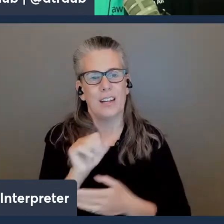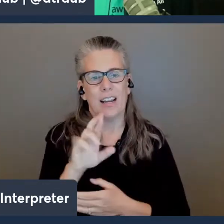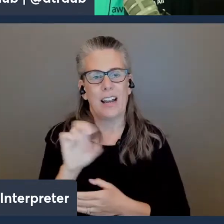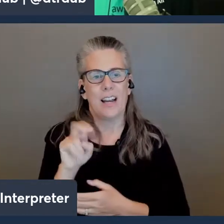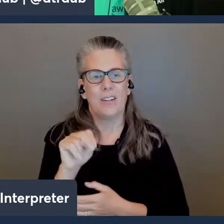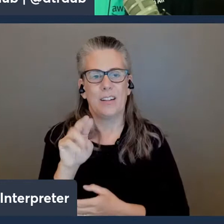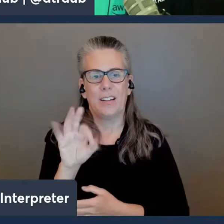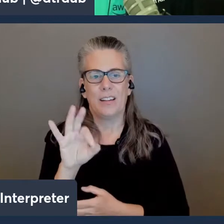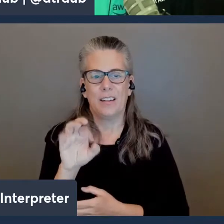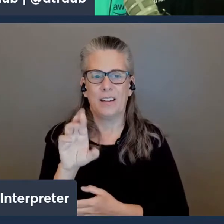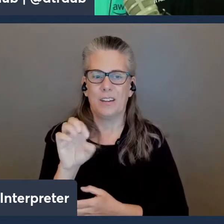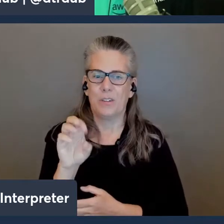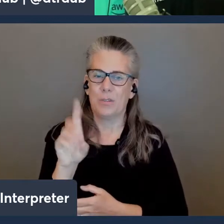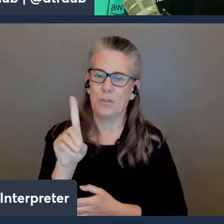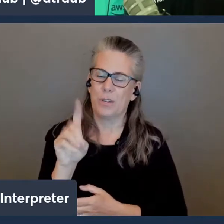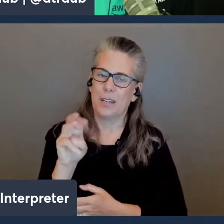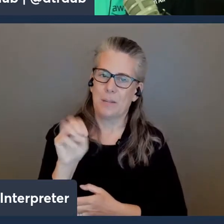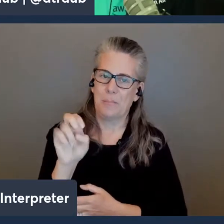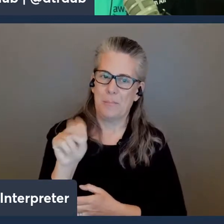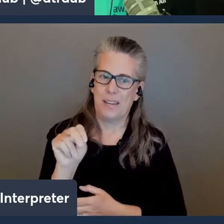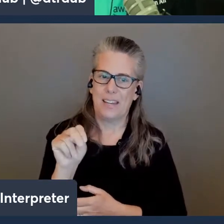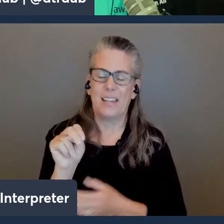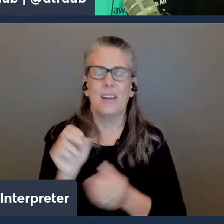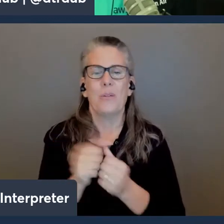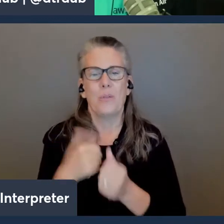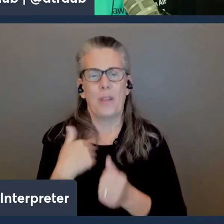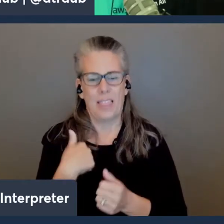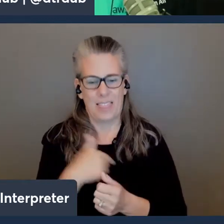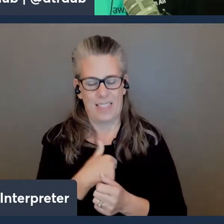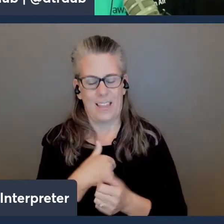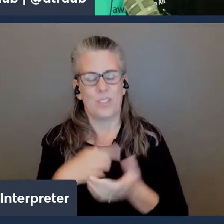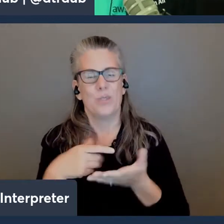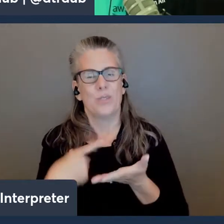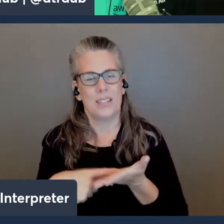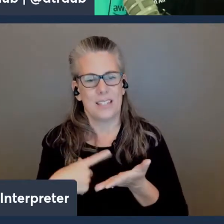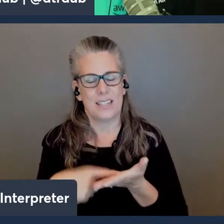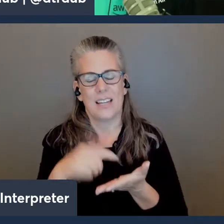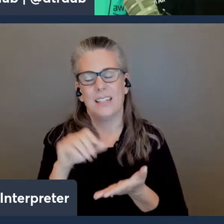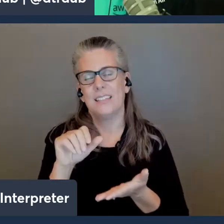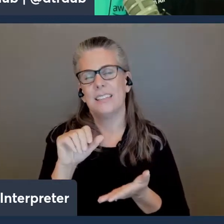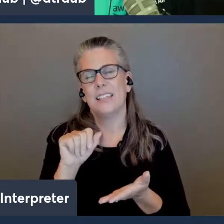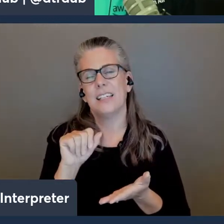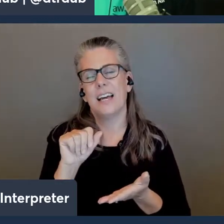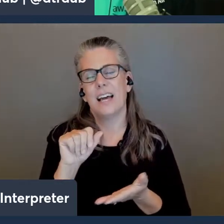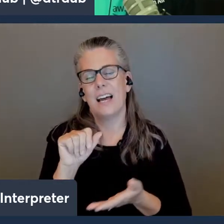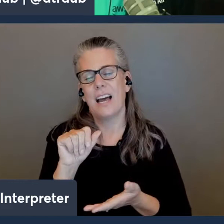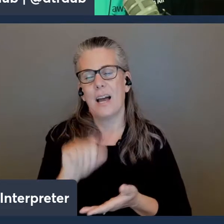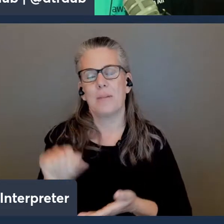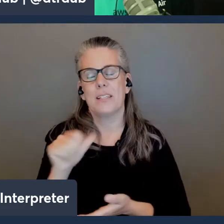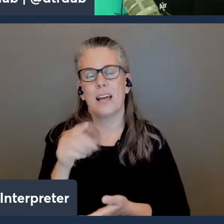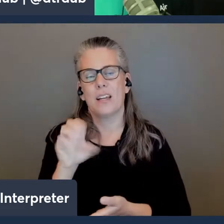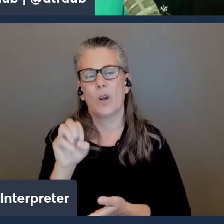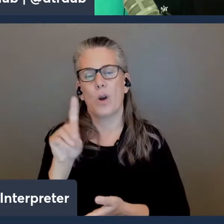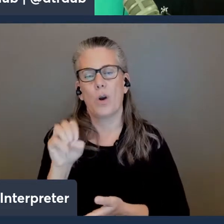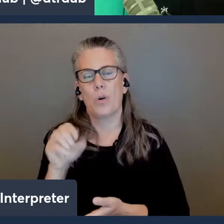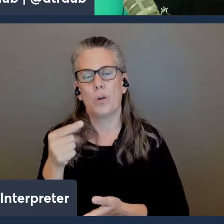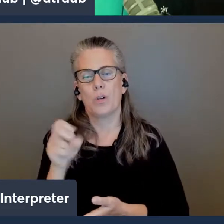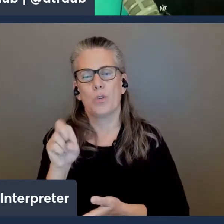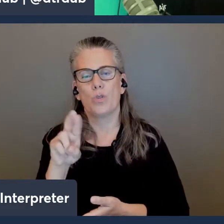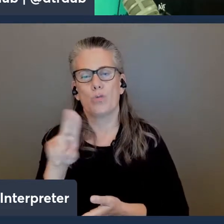who's going to talk to us something about Amazon CodeGuru, but before you do that, Aaron, tell us who you are. What do you do? Where do you join us from? And, well, why should we care?